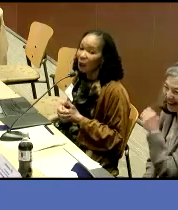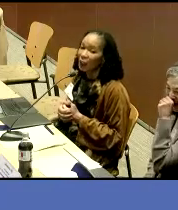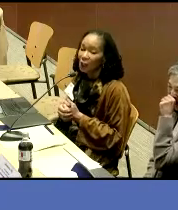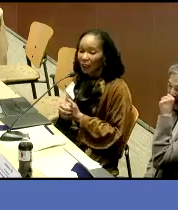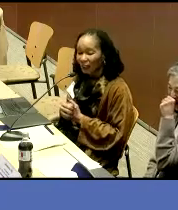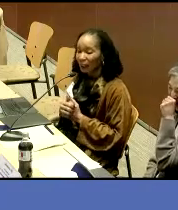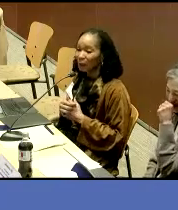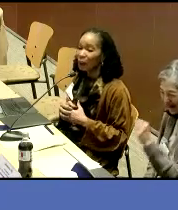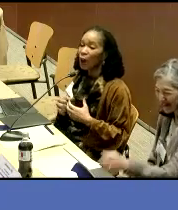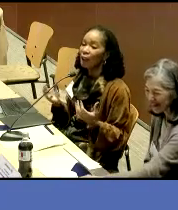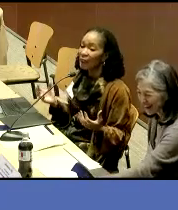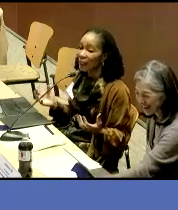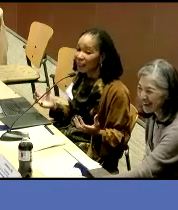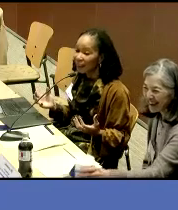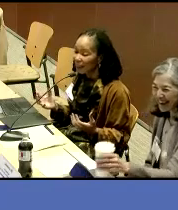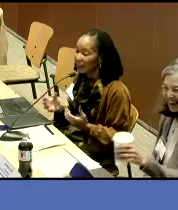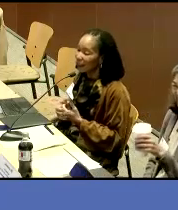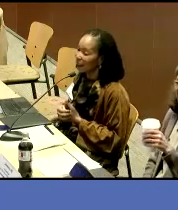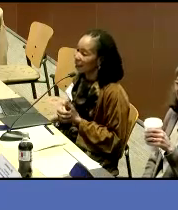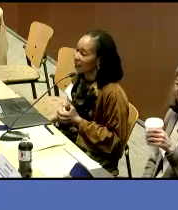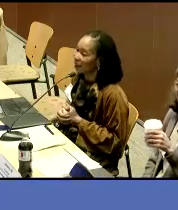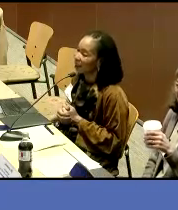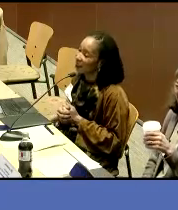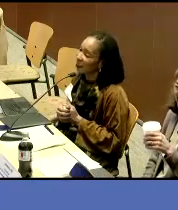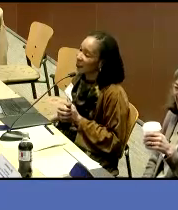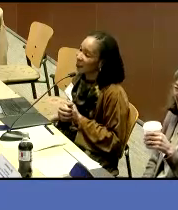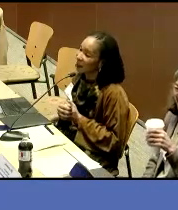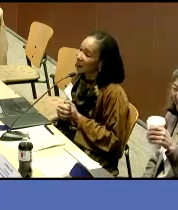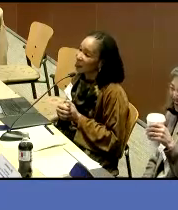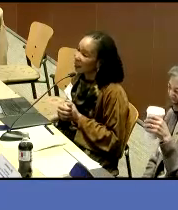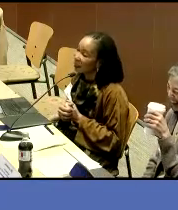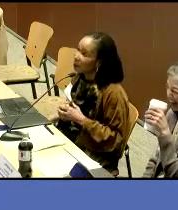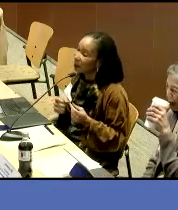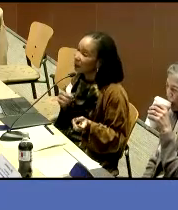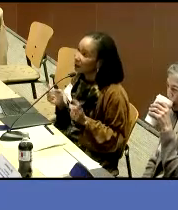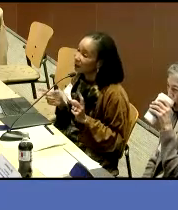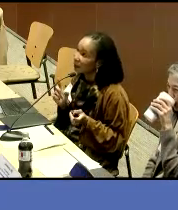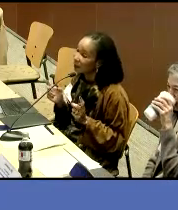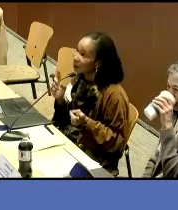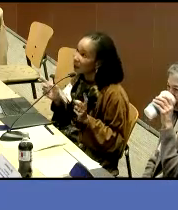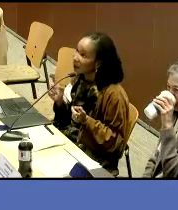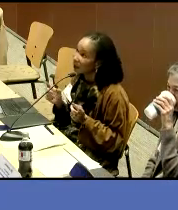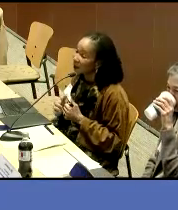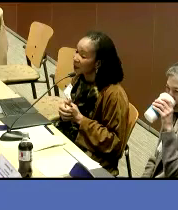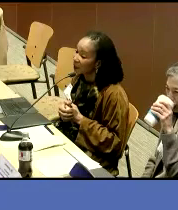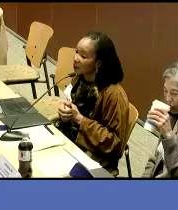What do you mean by old? Longstanding. Yeah. I think we started CDC within a year of each other,